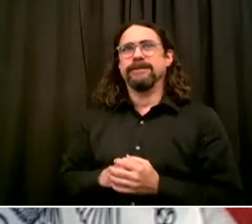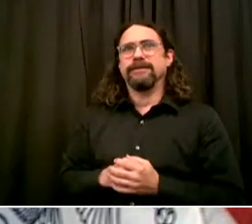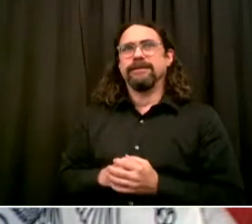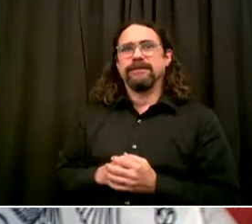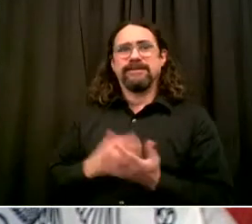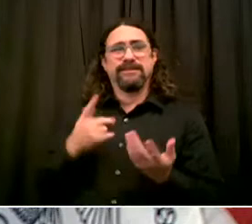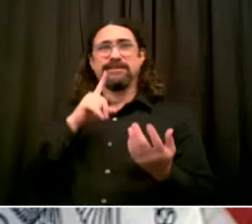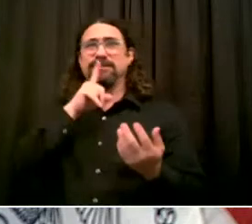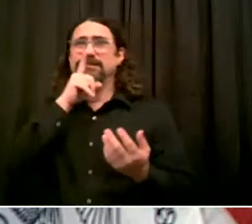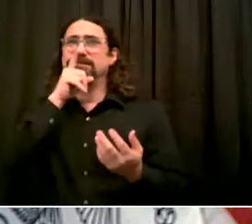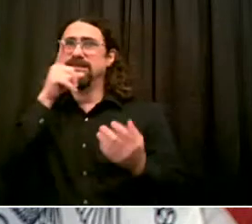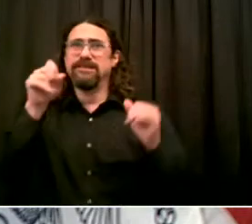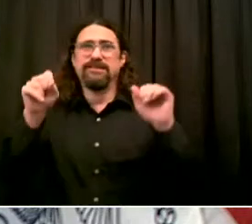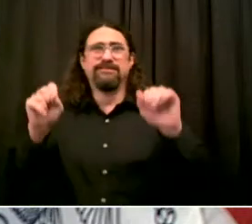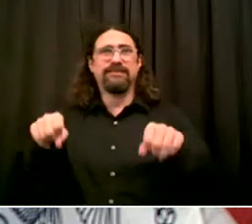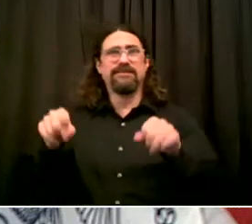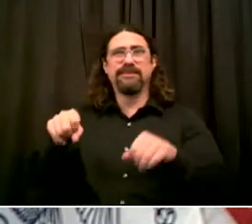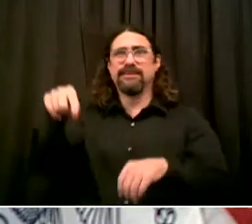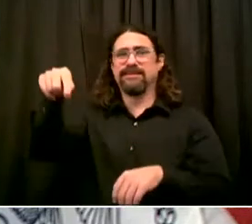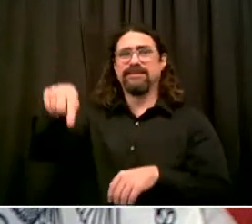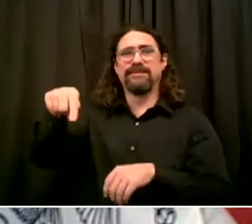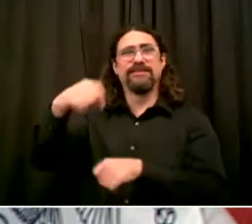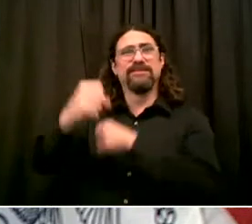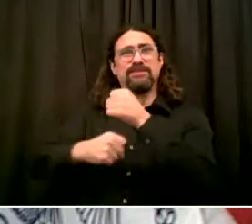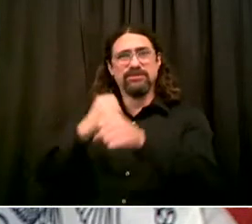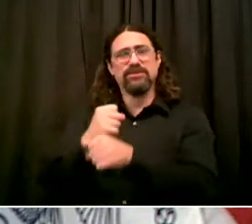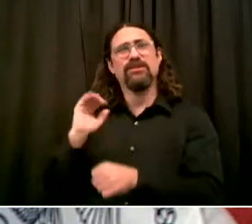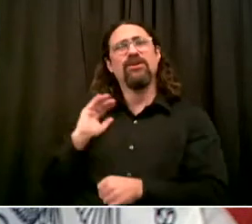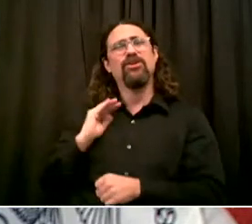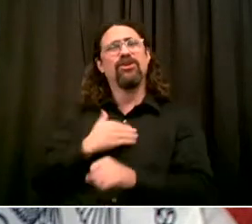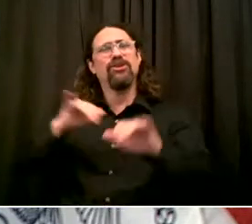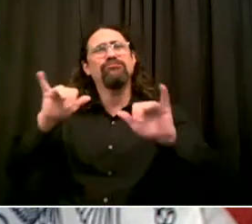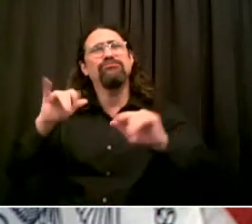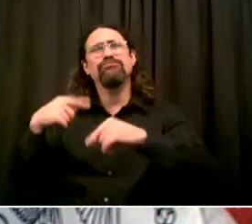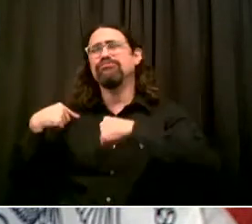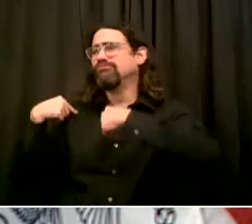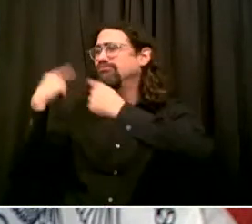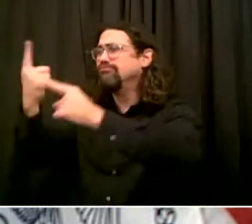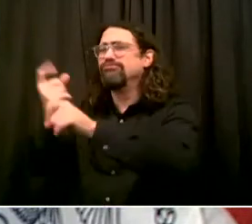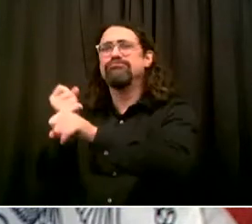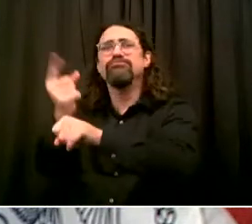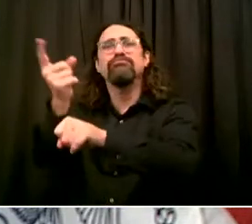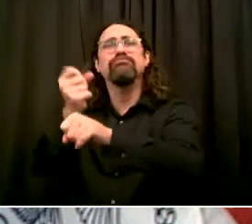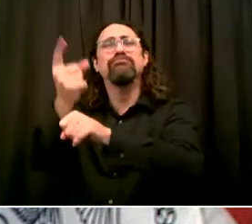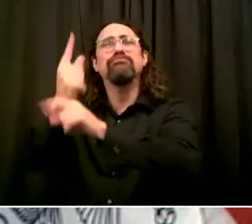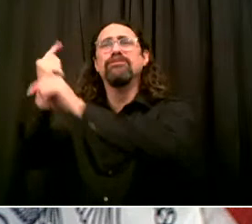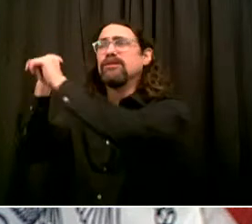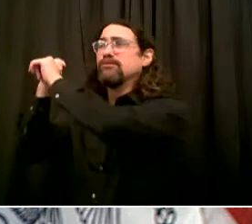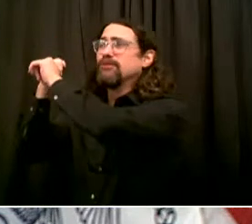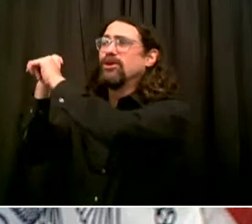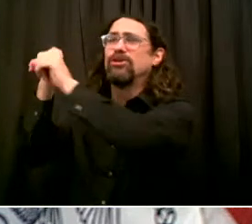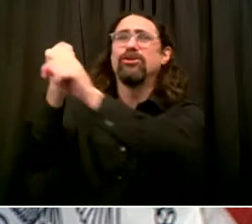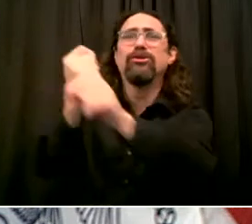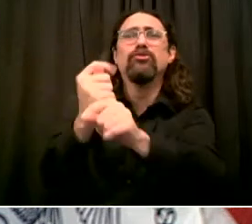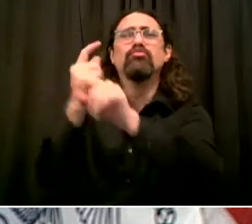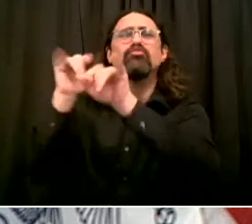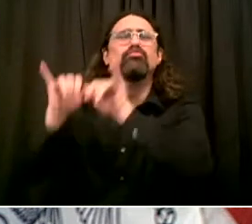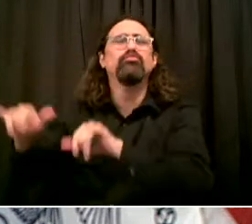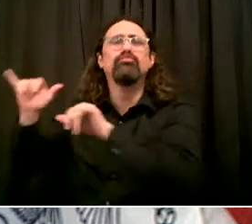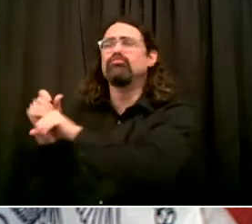GOING TO TELL EVERYONE ELSE, THIS MAY BE ONE YEAR IN OUR LIFE WHERE WE AVHE TO CHANGE ALL OF OUR PATTERNS, CHANGE